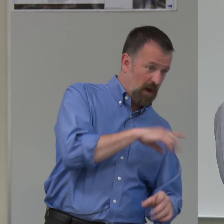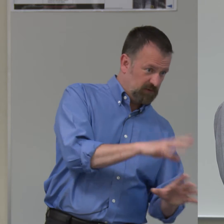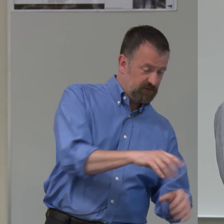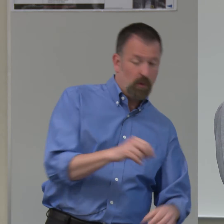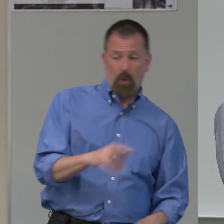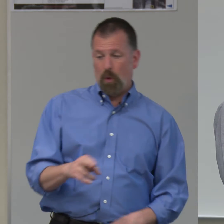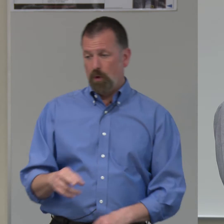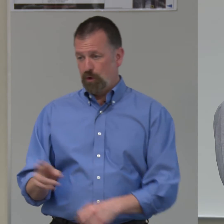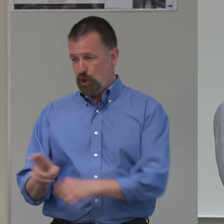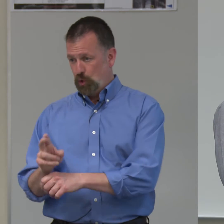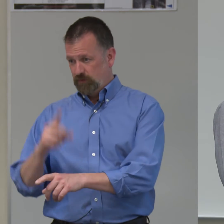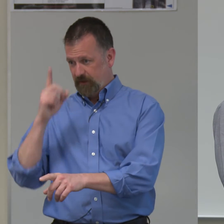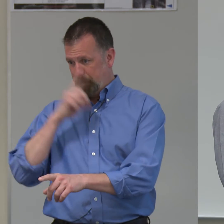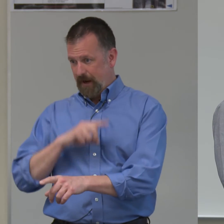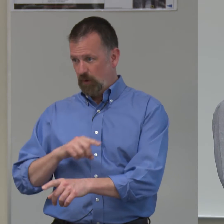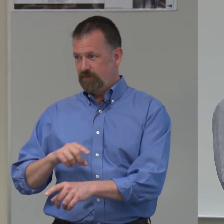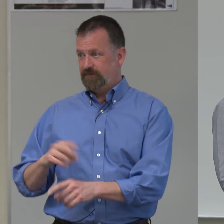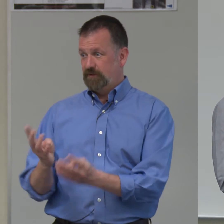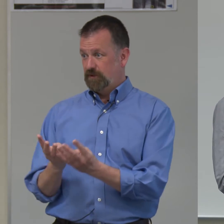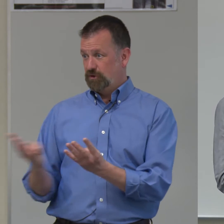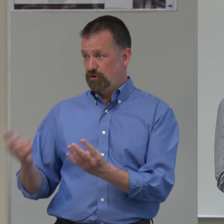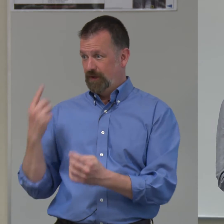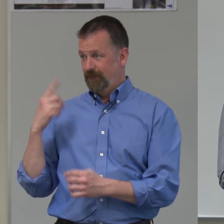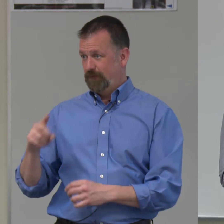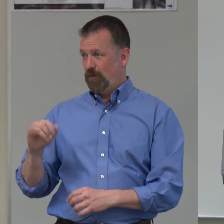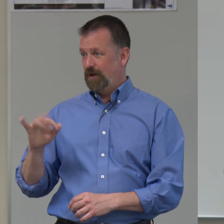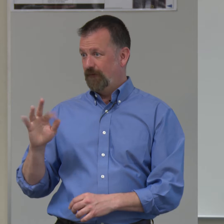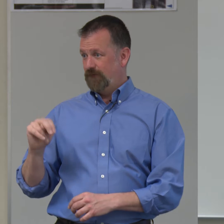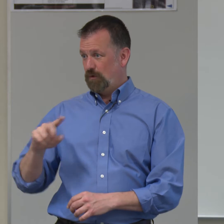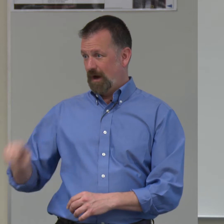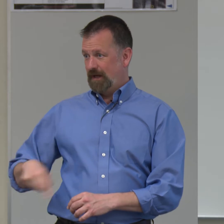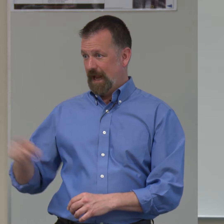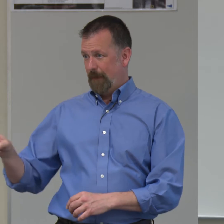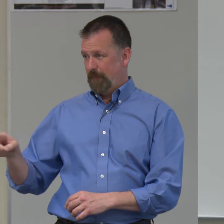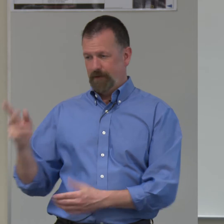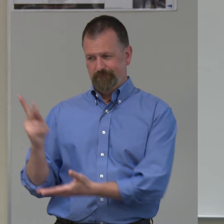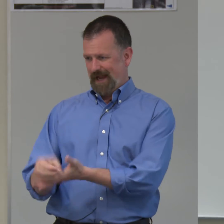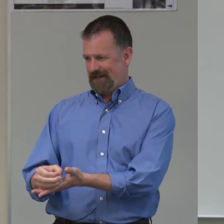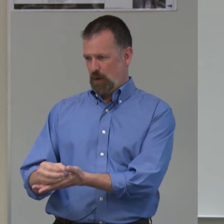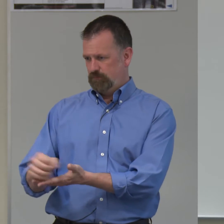or we grow them in mice where the gene for interferon-gamma has been knocked out,